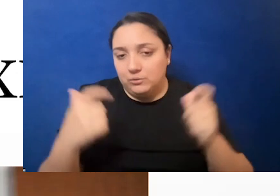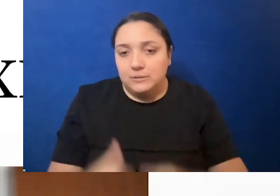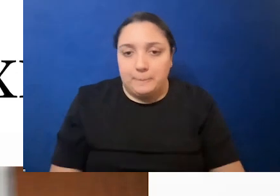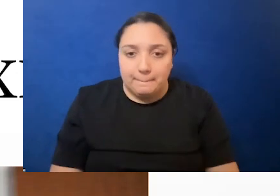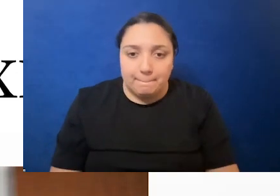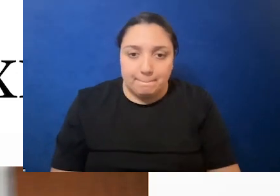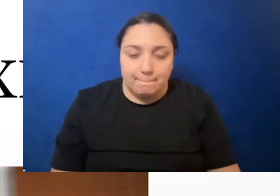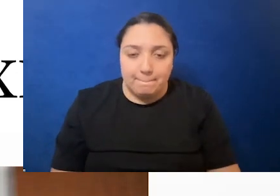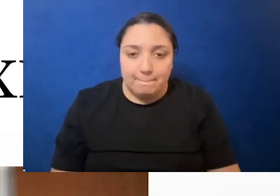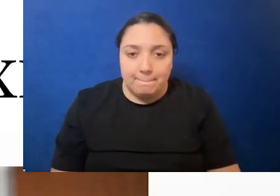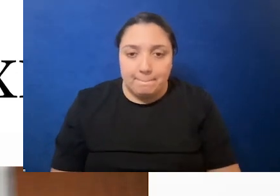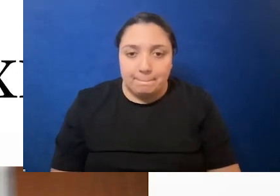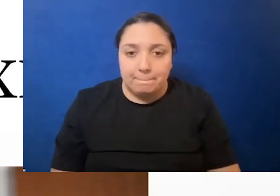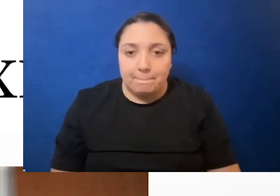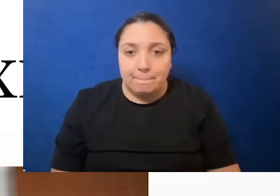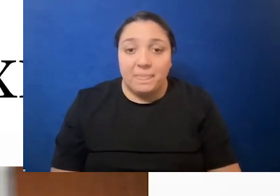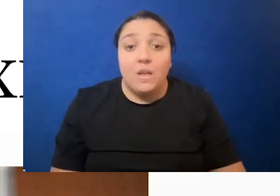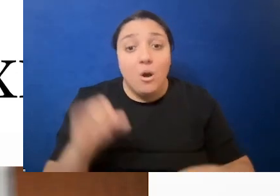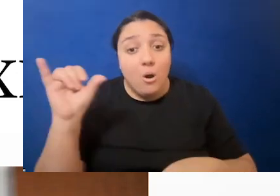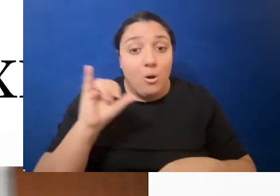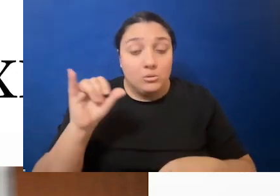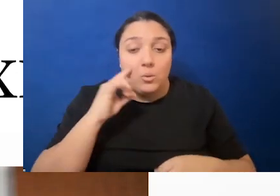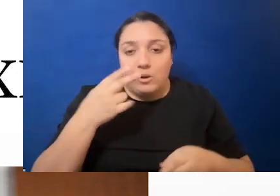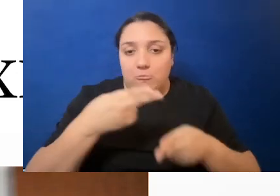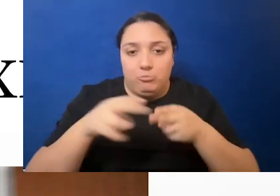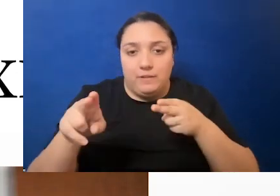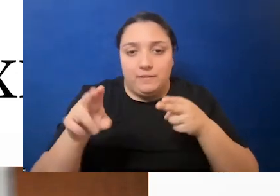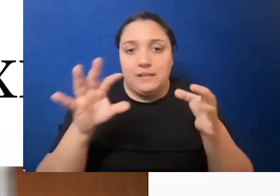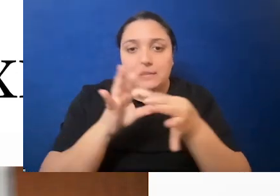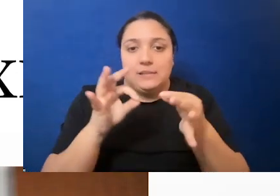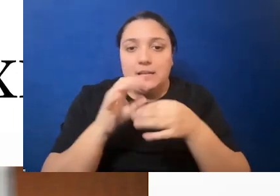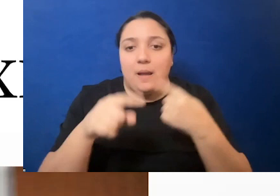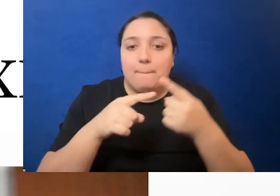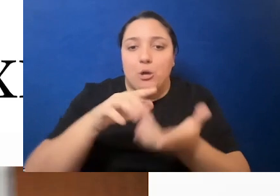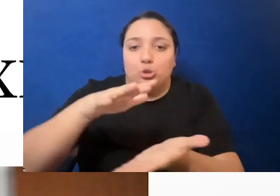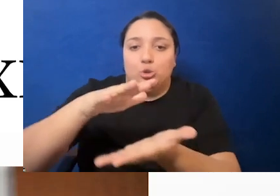AND I ALSO WANTED TO TOUCH BASE QUICKLY ON SCHOOL REFUSAL. THAT IS WAS SOMETHING THAT